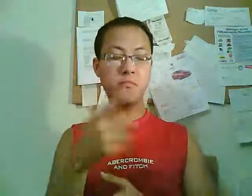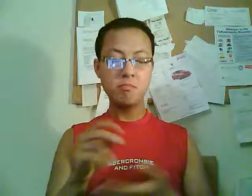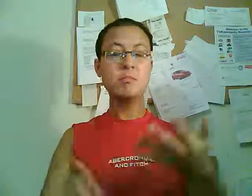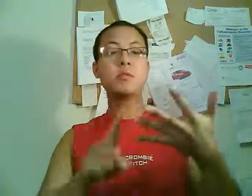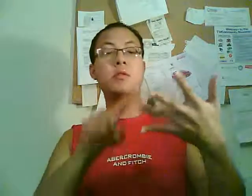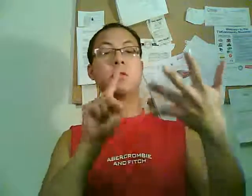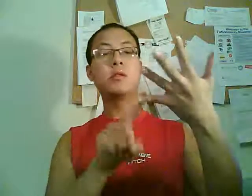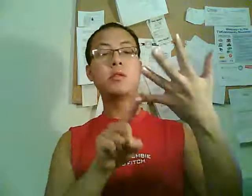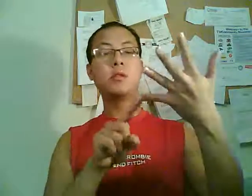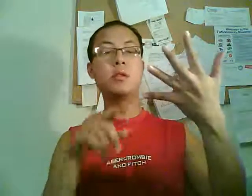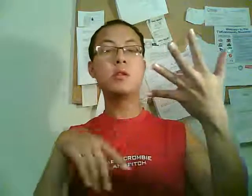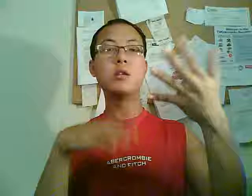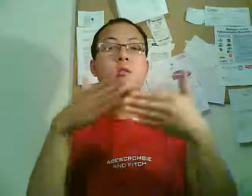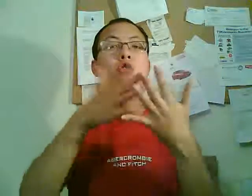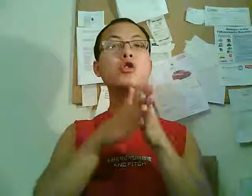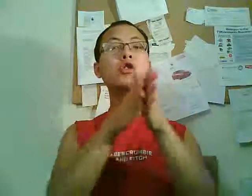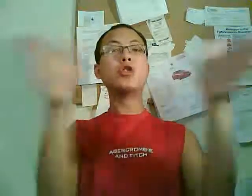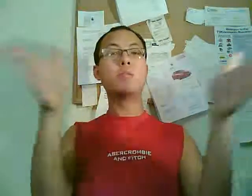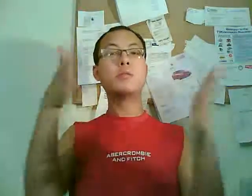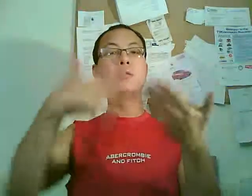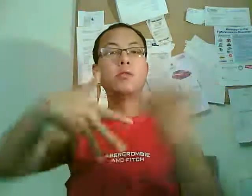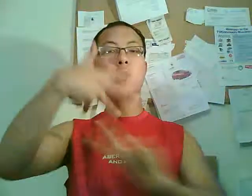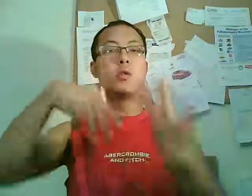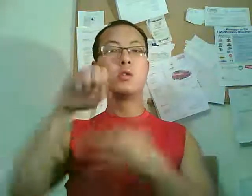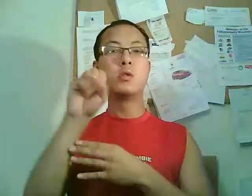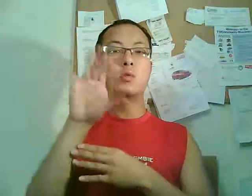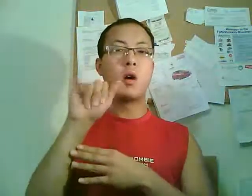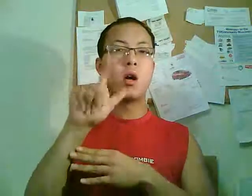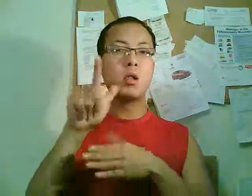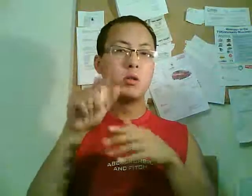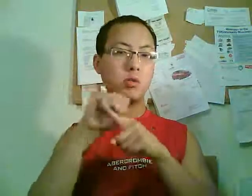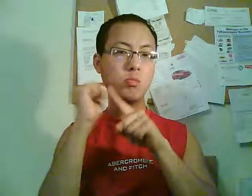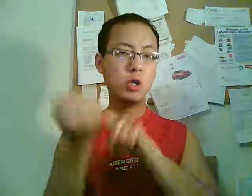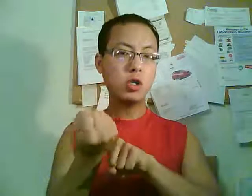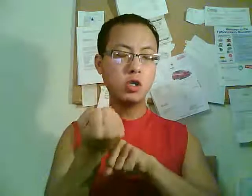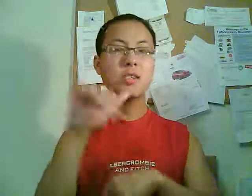Lastly, in general, social situations.